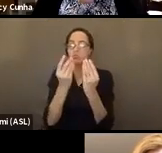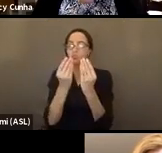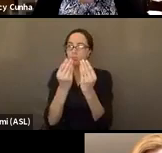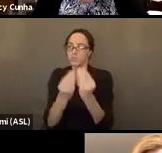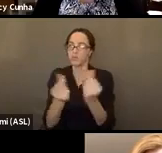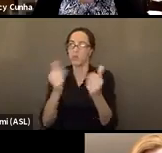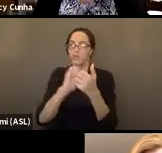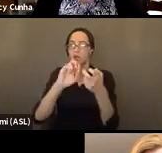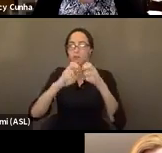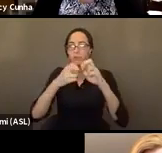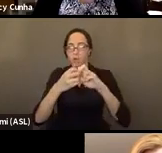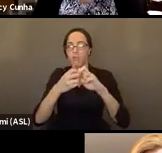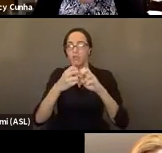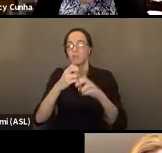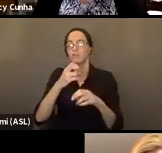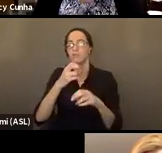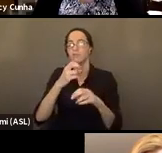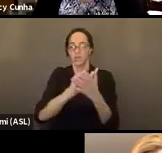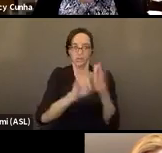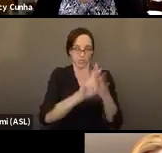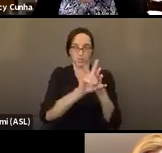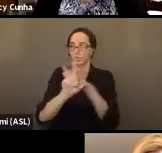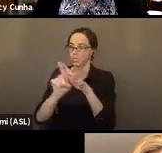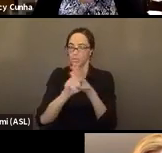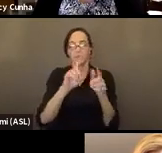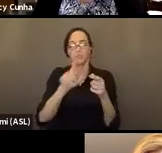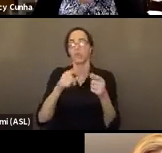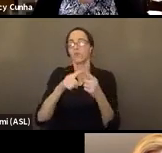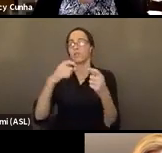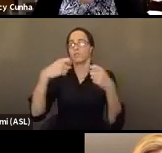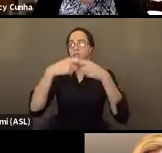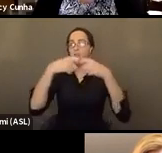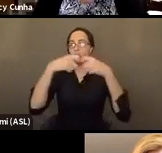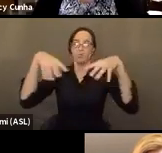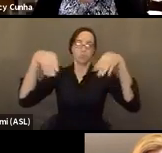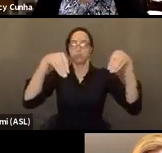a lot of work being done on this front and hopefully some solutions in the near future